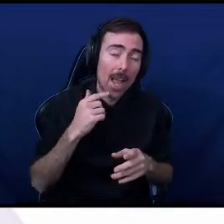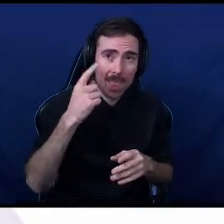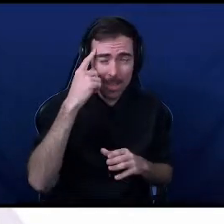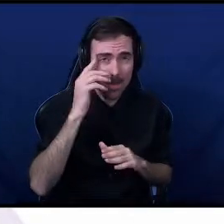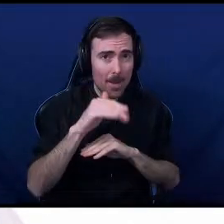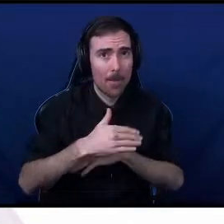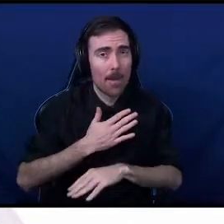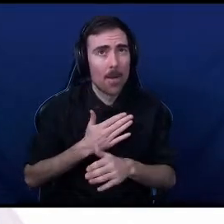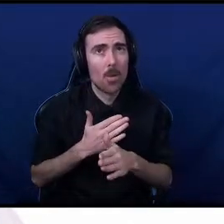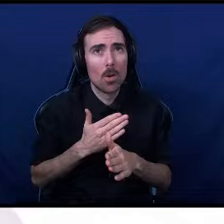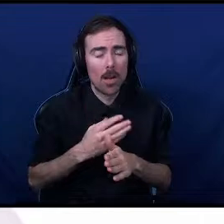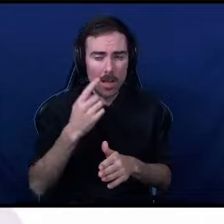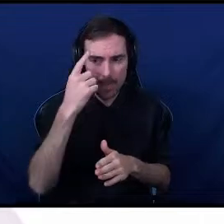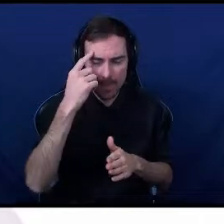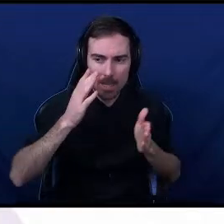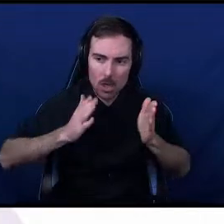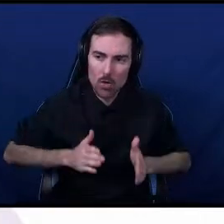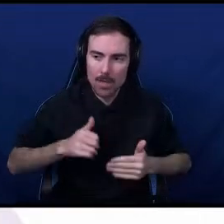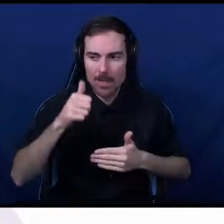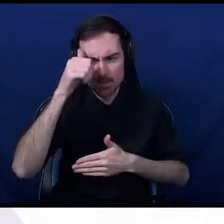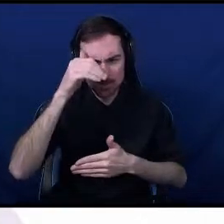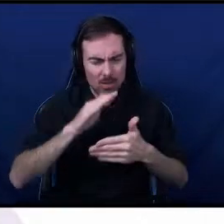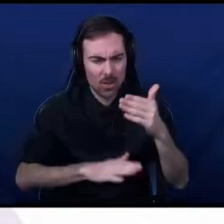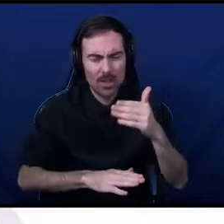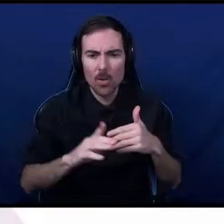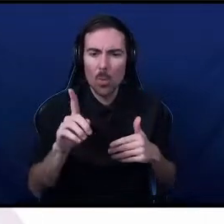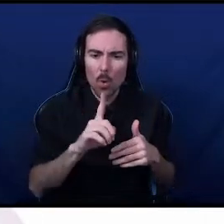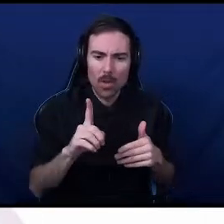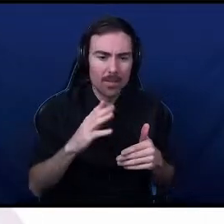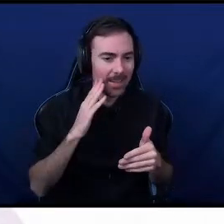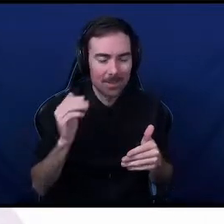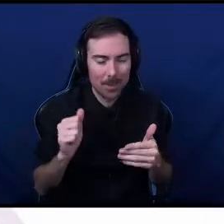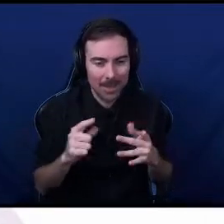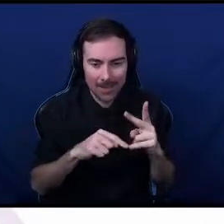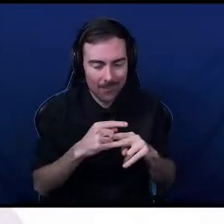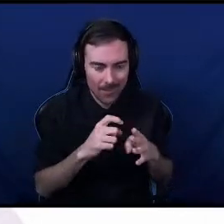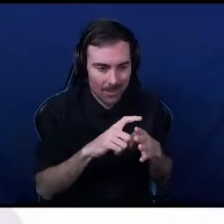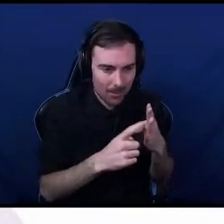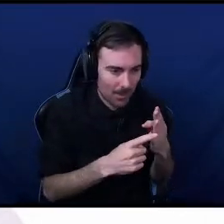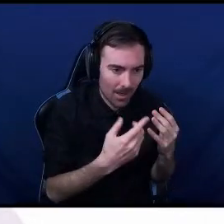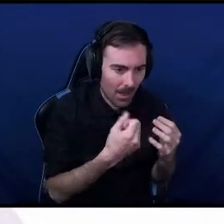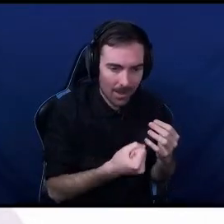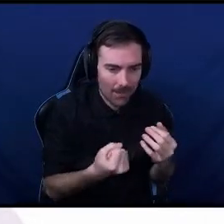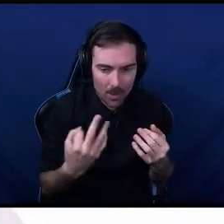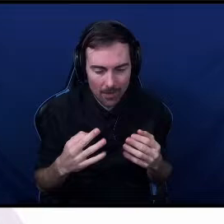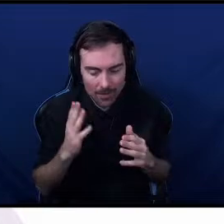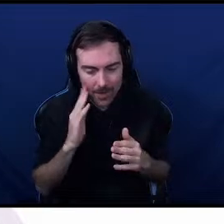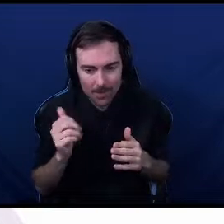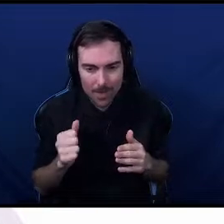human experience, whether it's for able bodied people or not, right, what am I trying to what am I trying to get to what I'm trying to tackle?